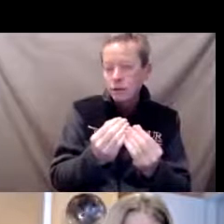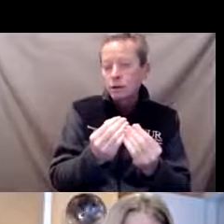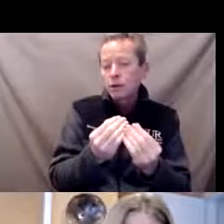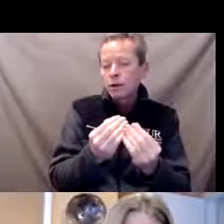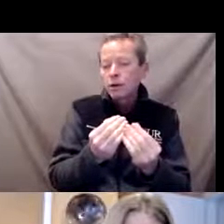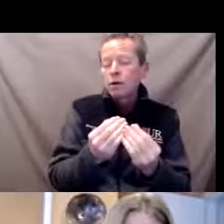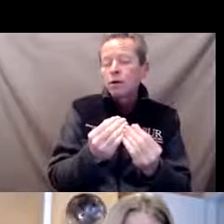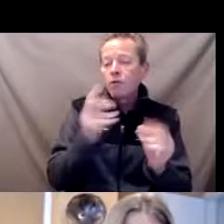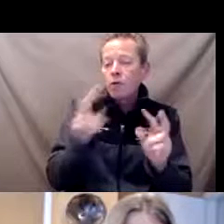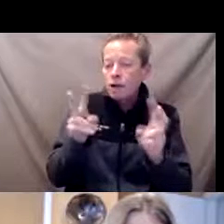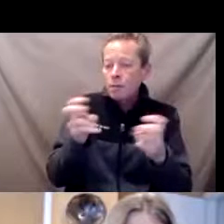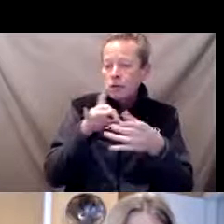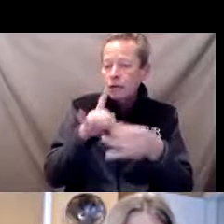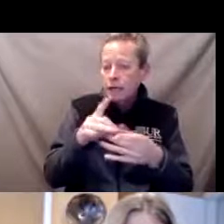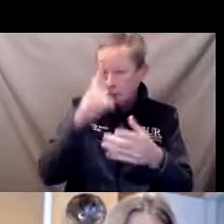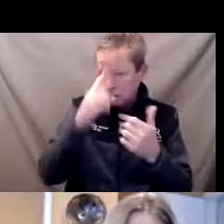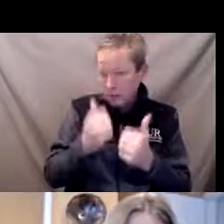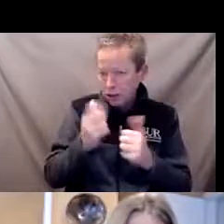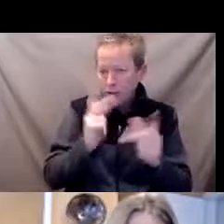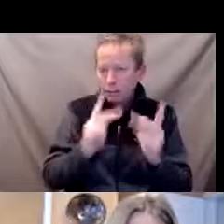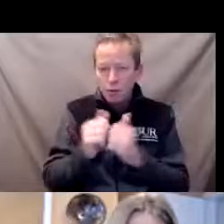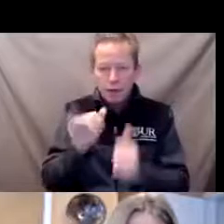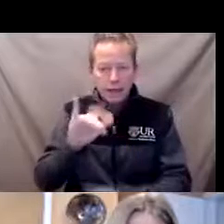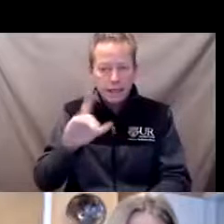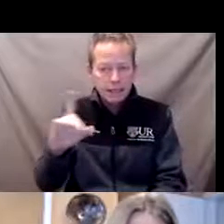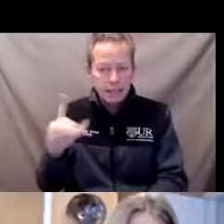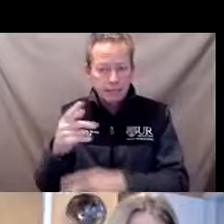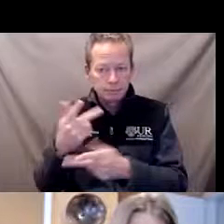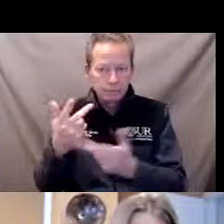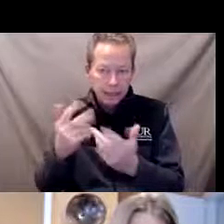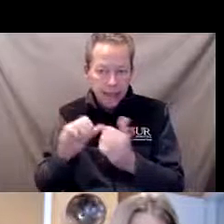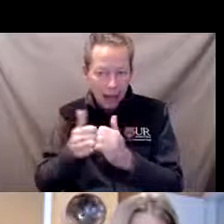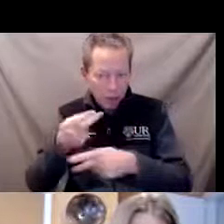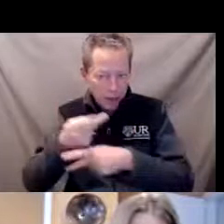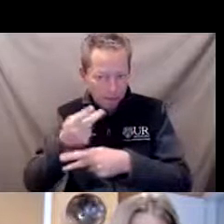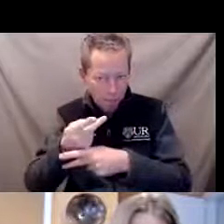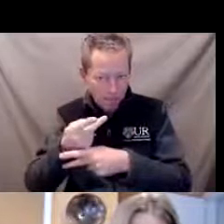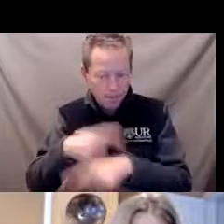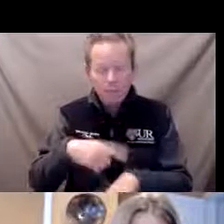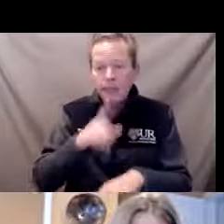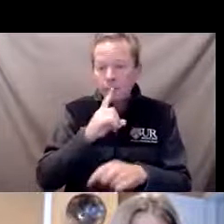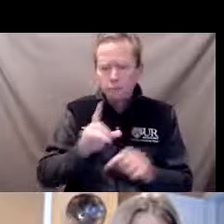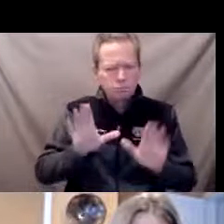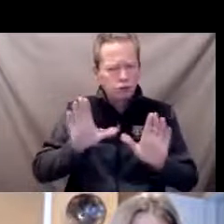dementia and people with intellectual disability care. so it's a really great resource to tuck away